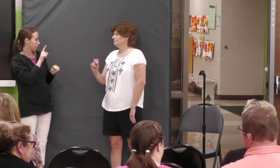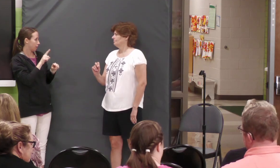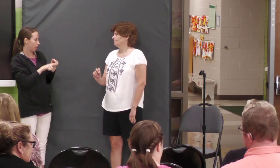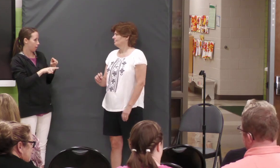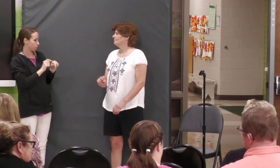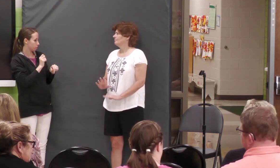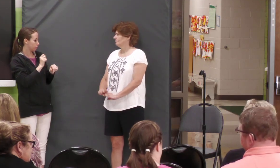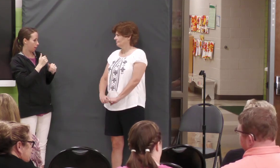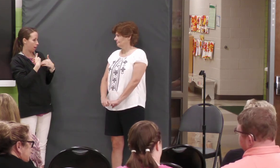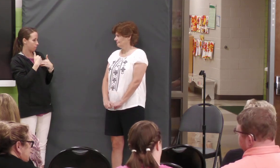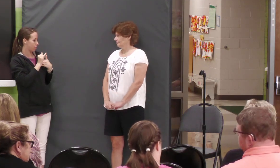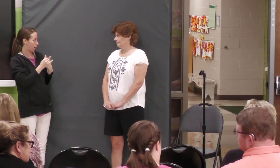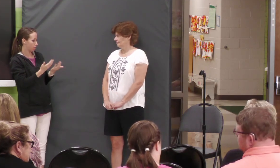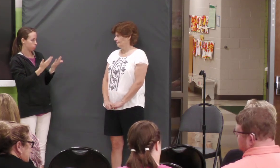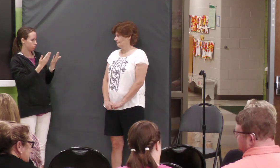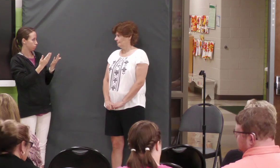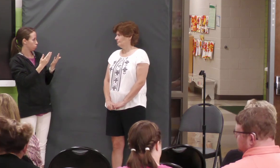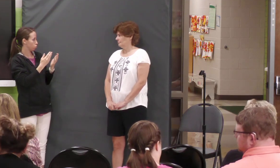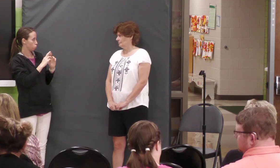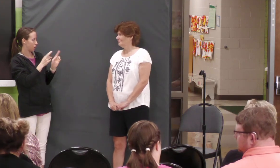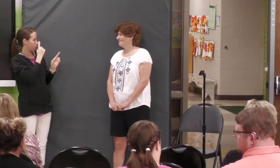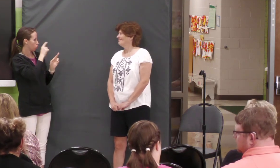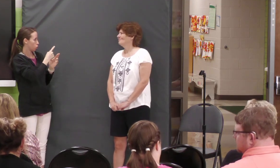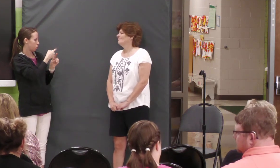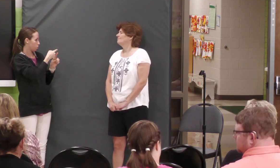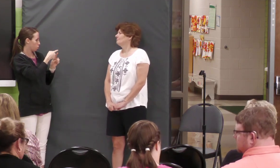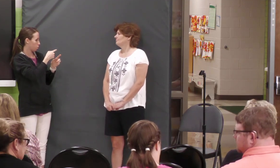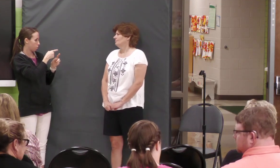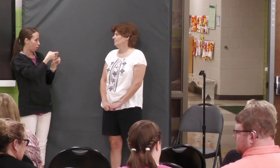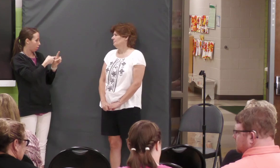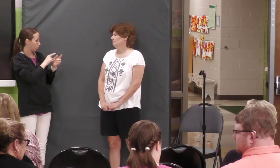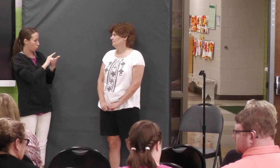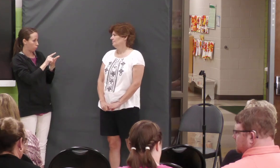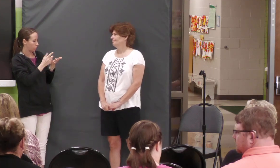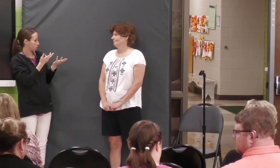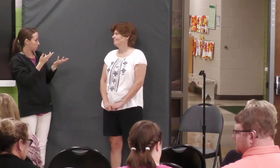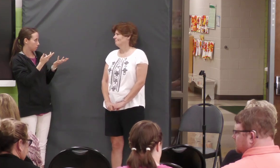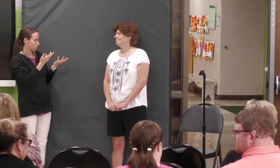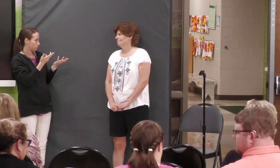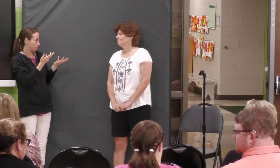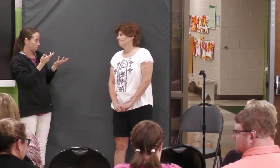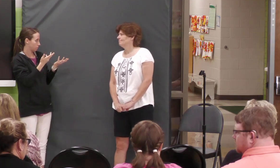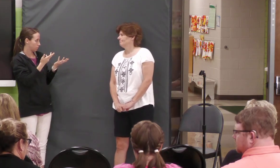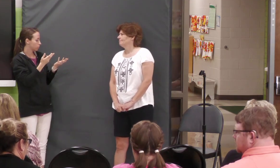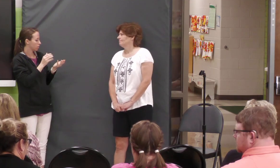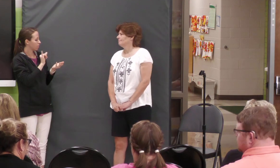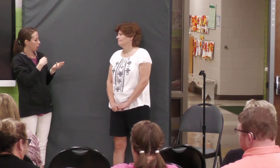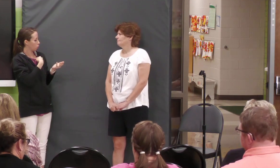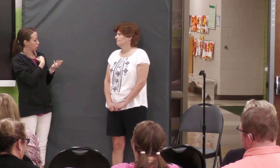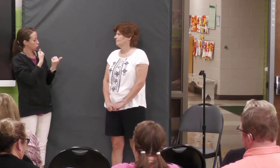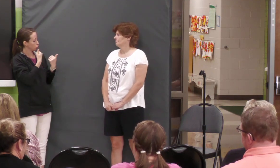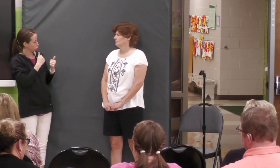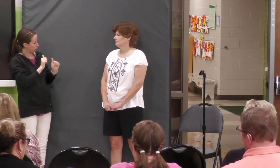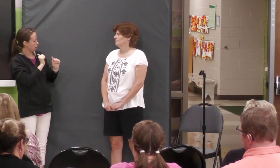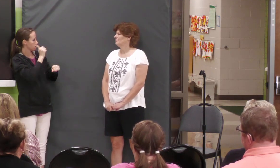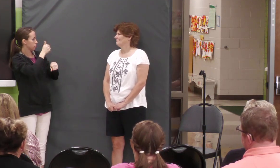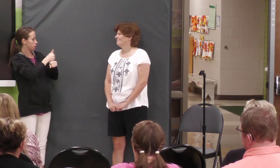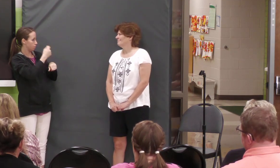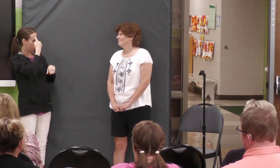month but that's where we're trying to go